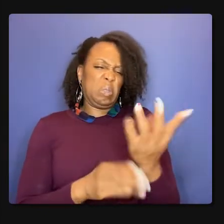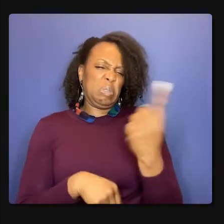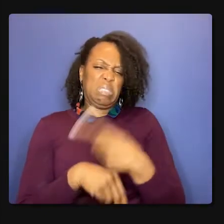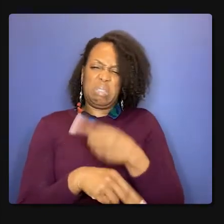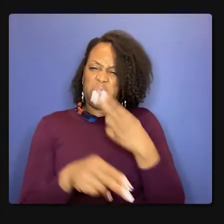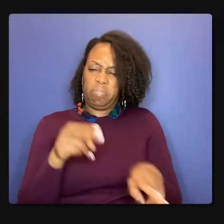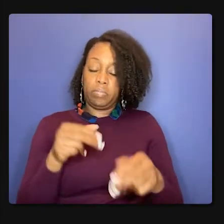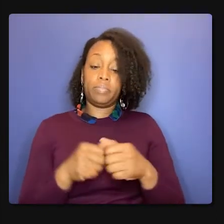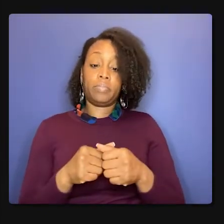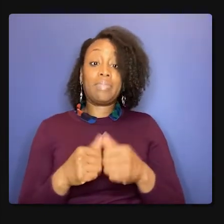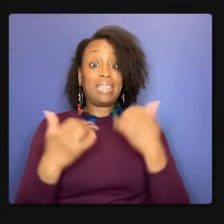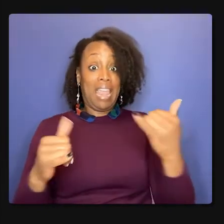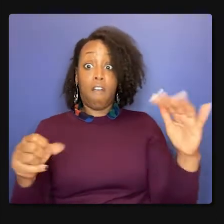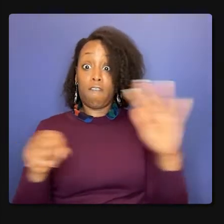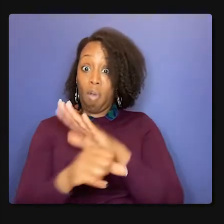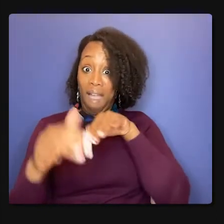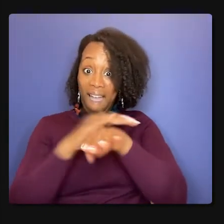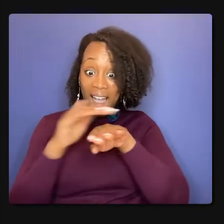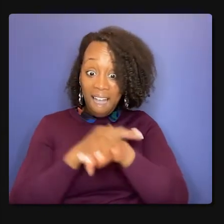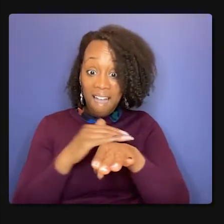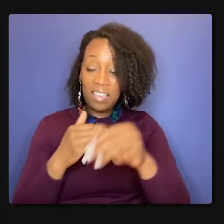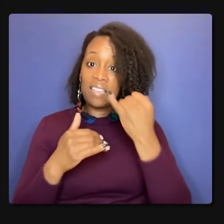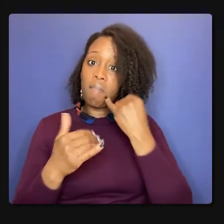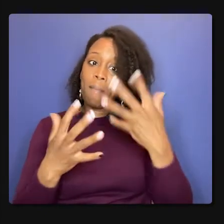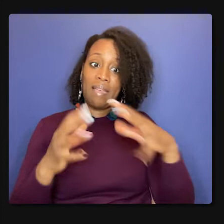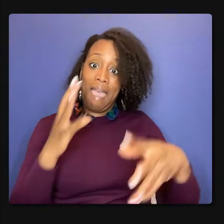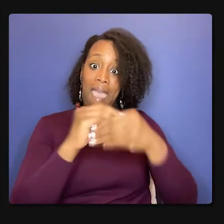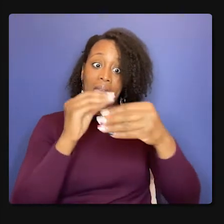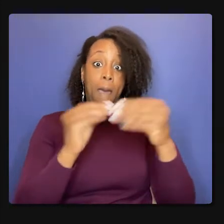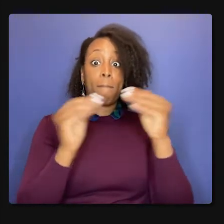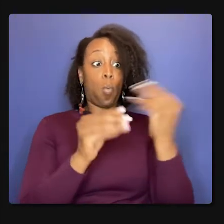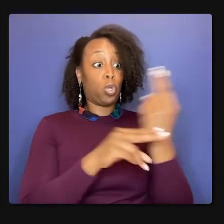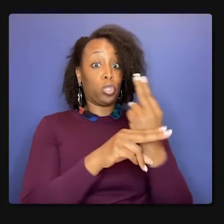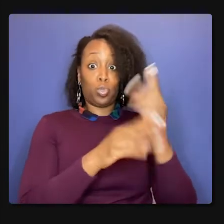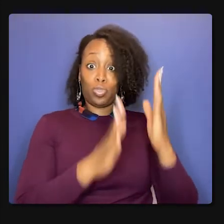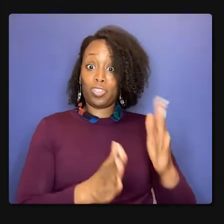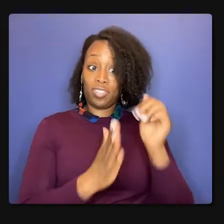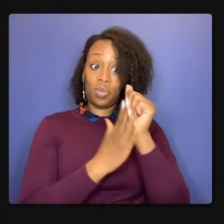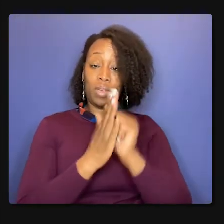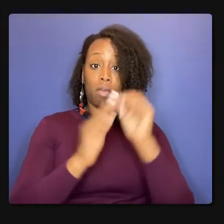Now that you can fully access Partner Center, if you need to add additional users to your account,